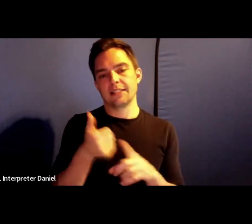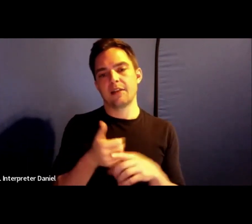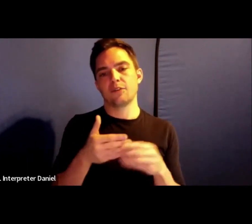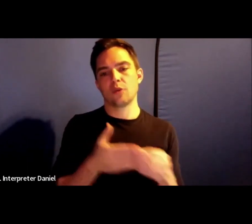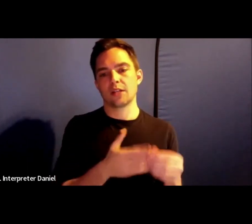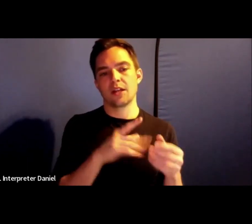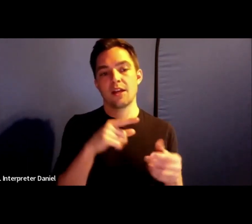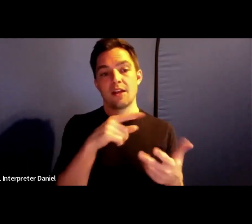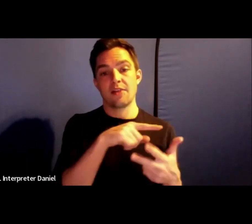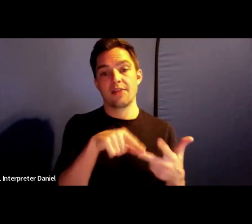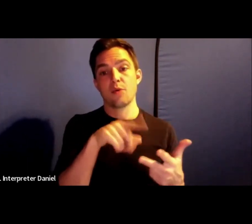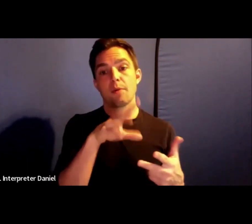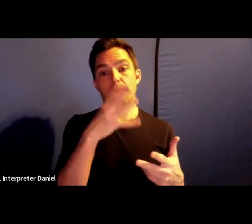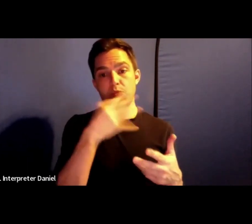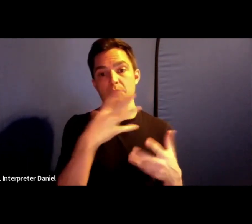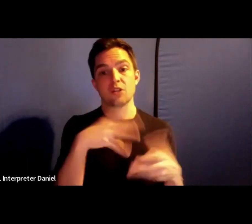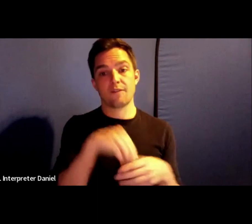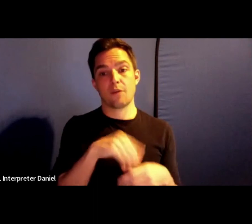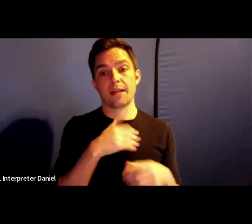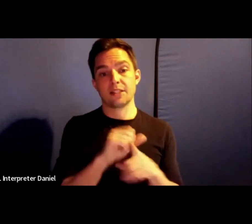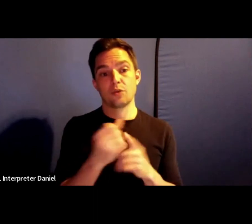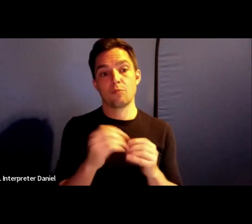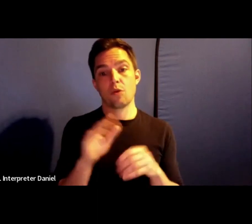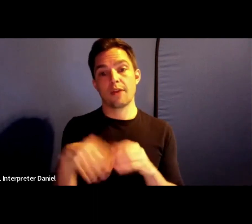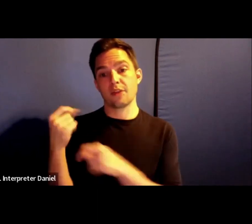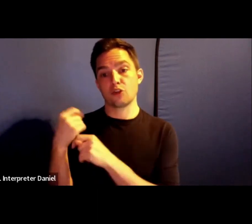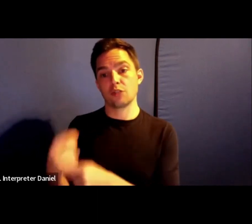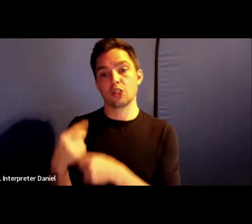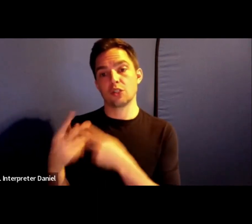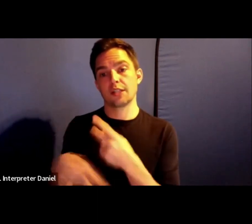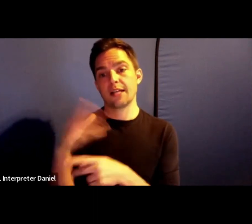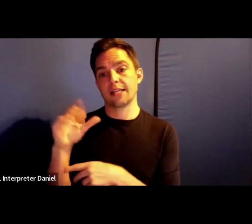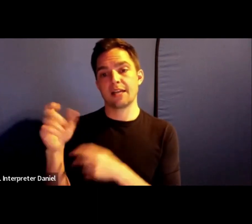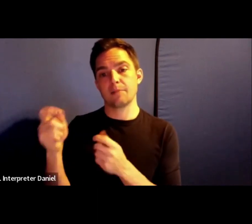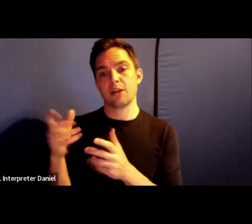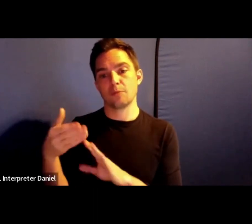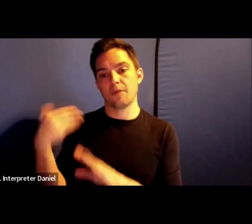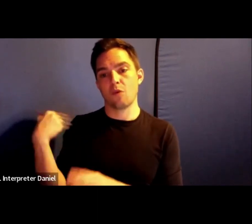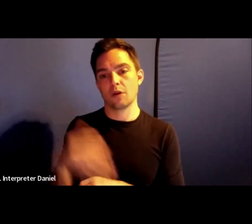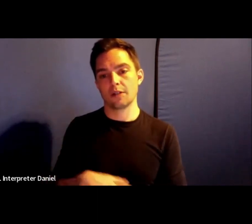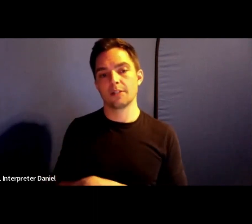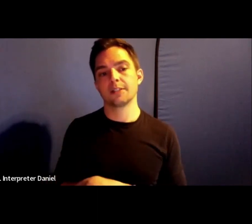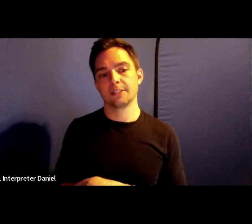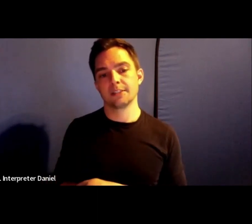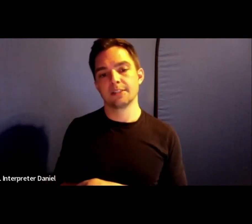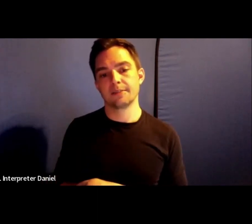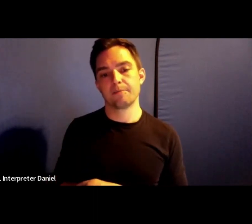involved in my situation much more than the traditional case manager before. And they were